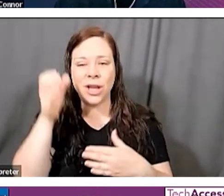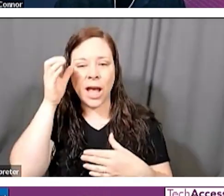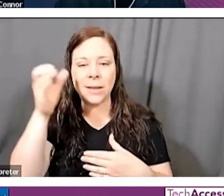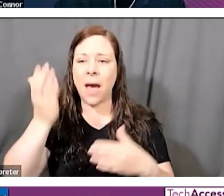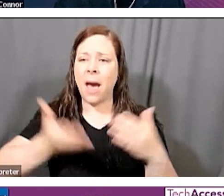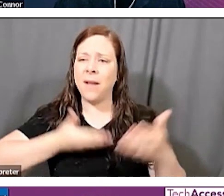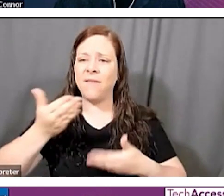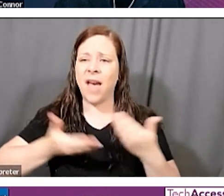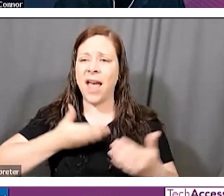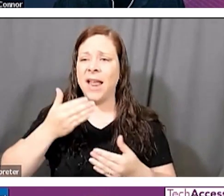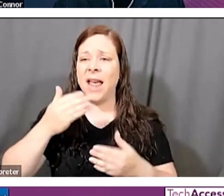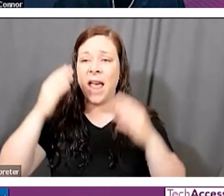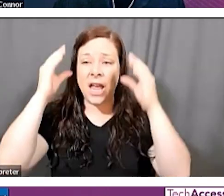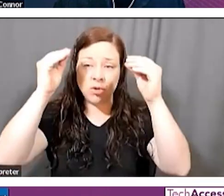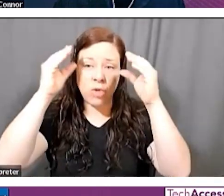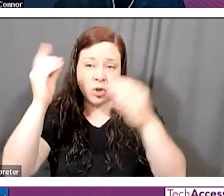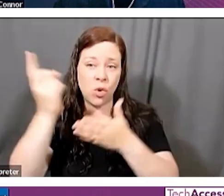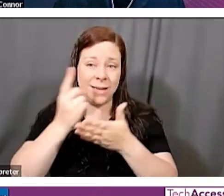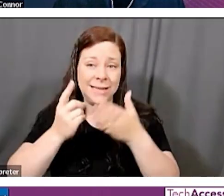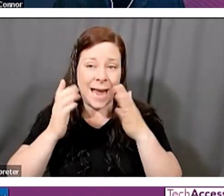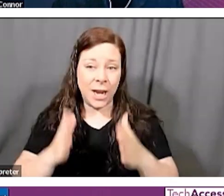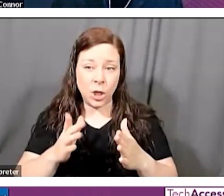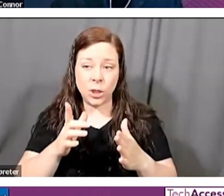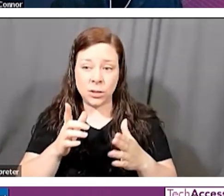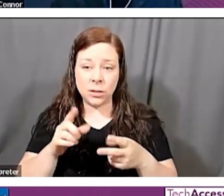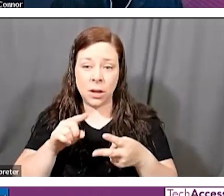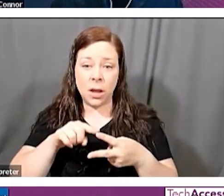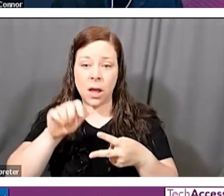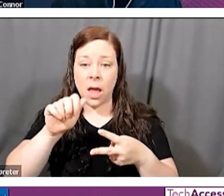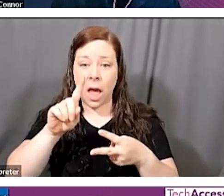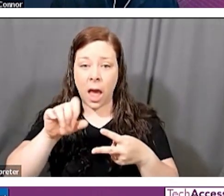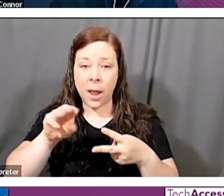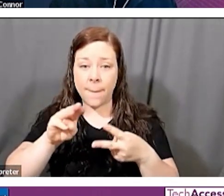are listening in as well. Adam, Brent, please jump in and help me with this one as well.